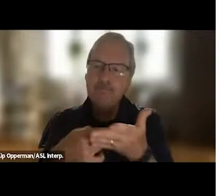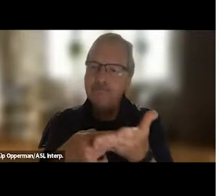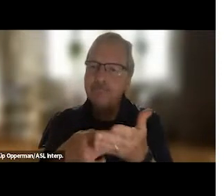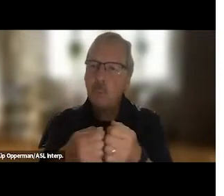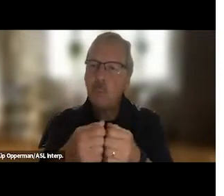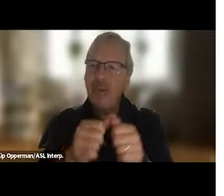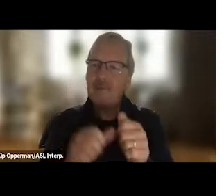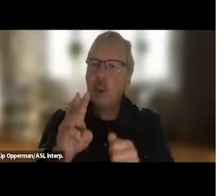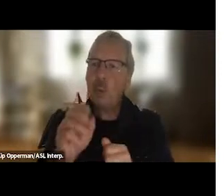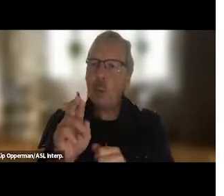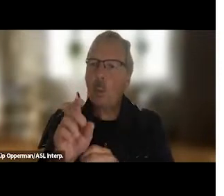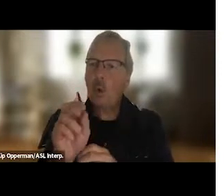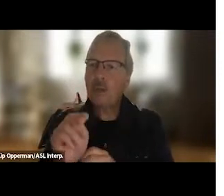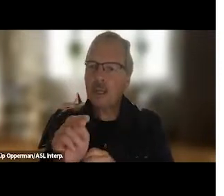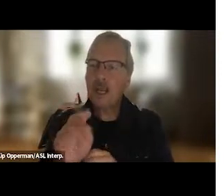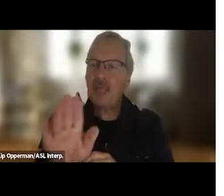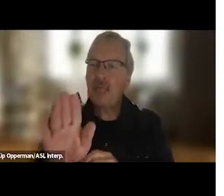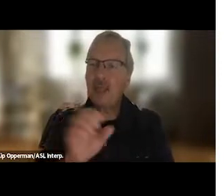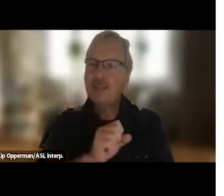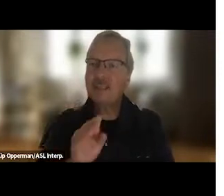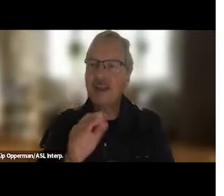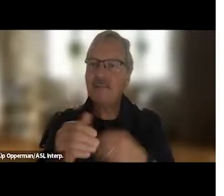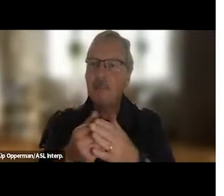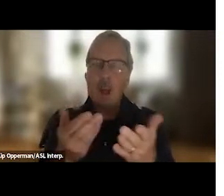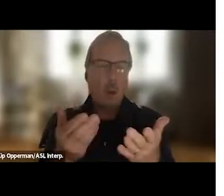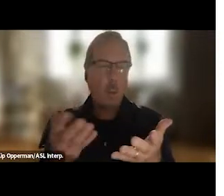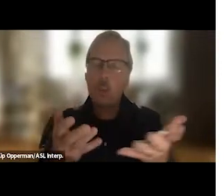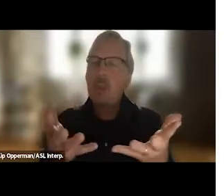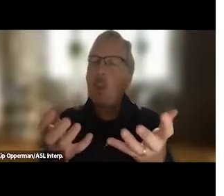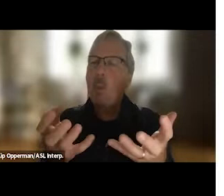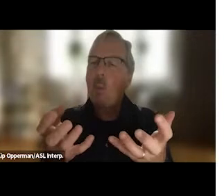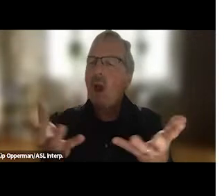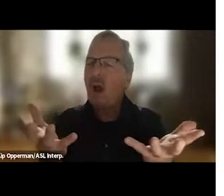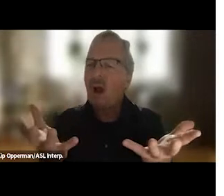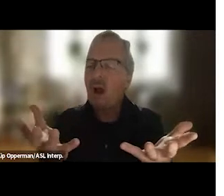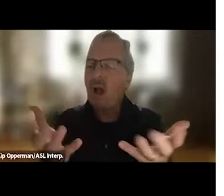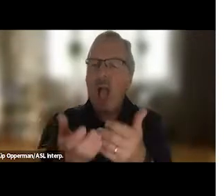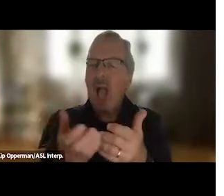any of their staff about what did they want to do? How did they want to spend the money